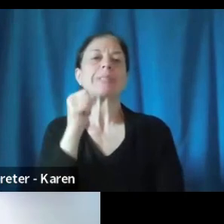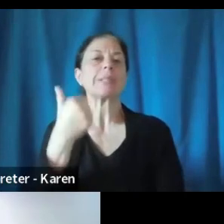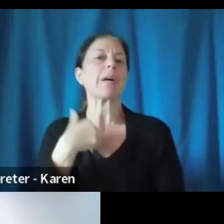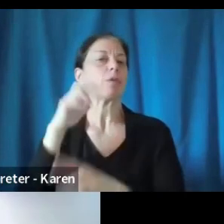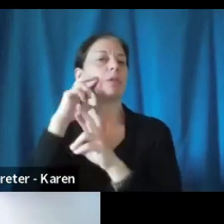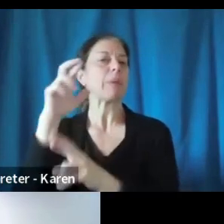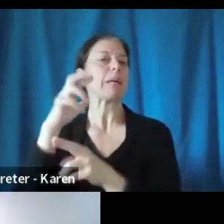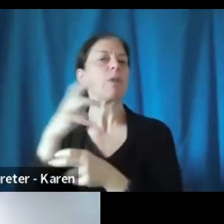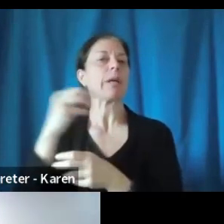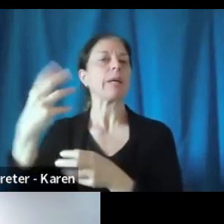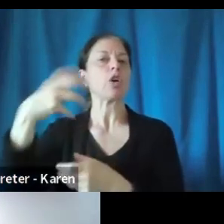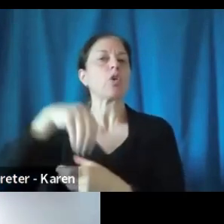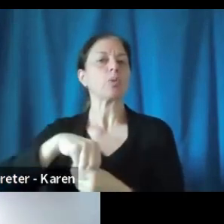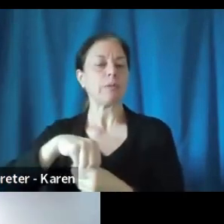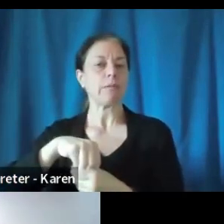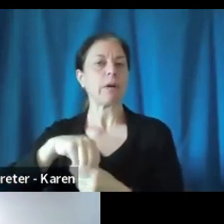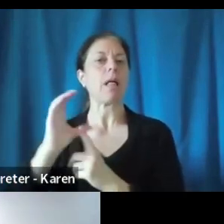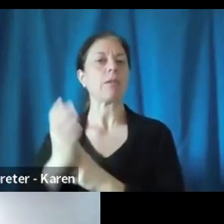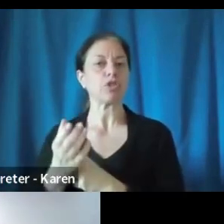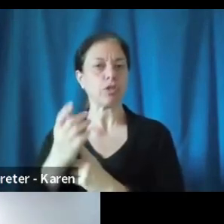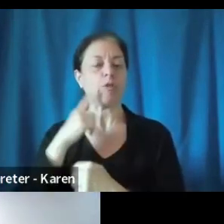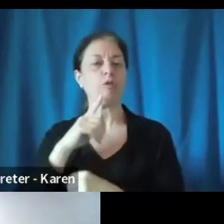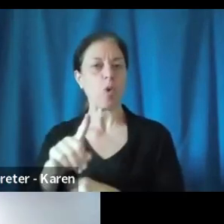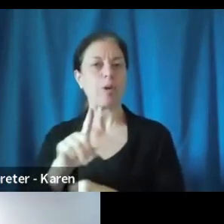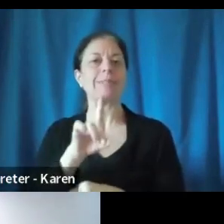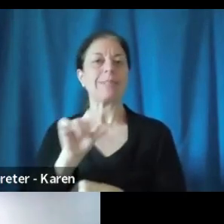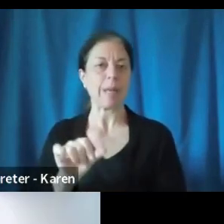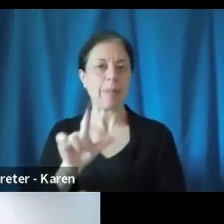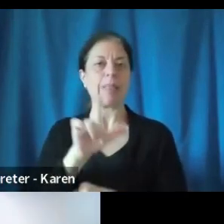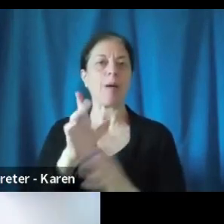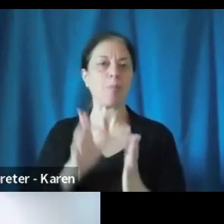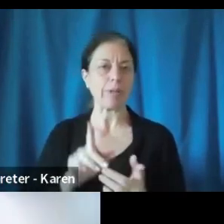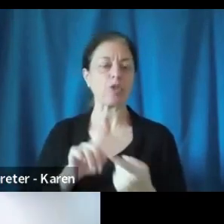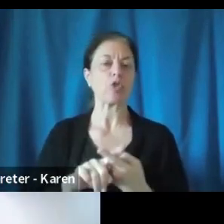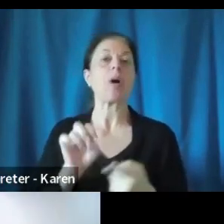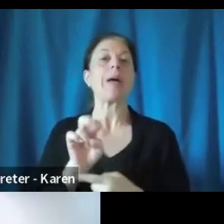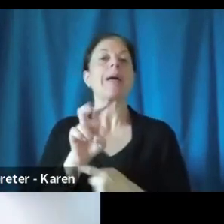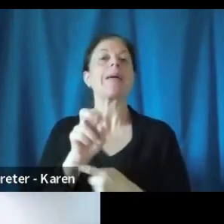needed accommodations? Or did we just not have a respectful and inclusive